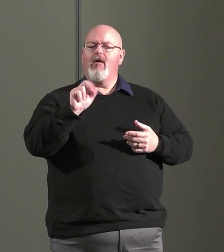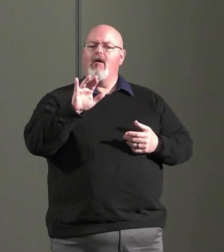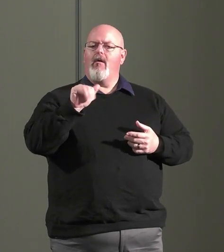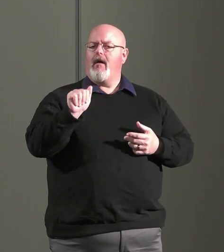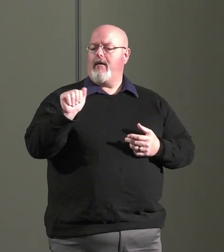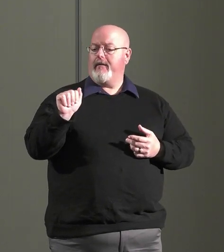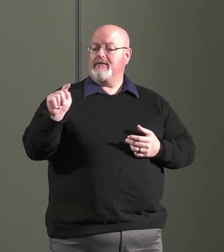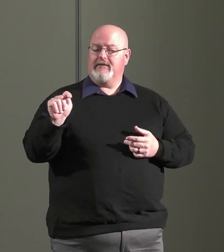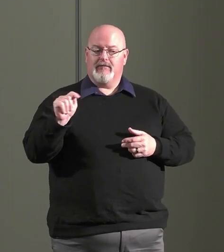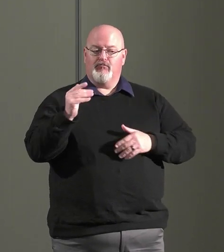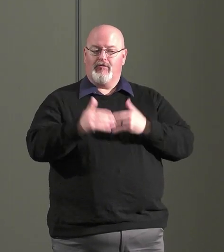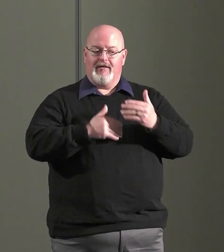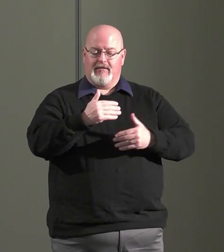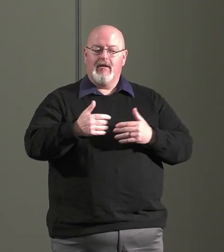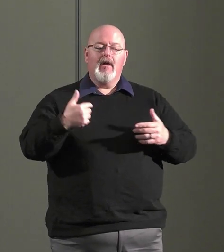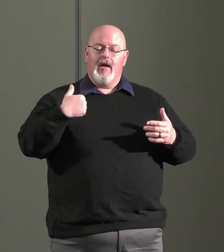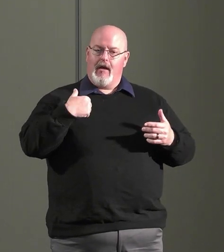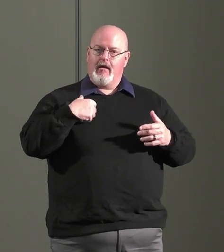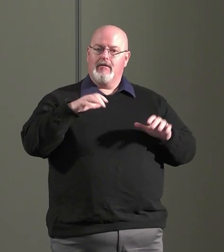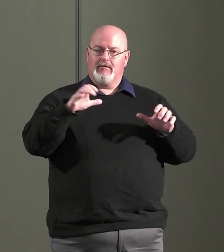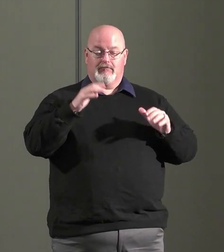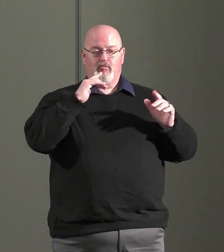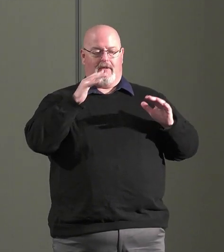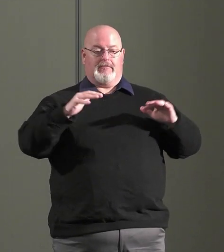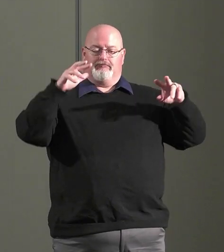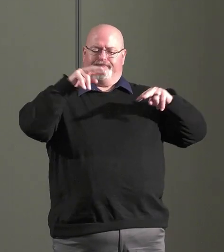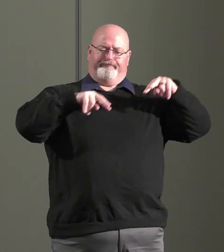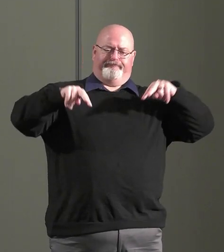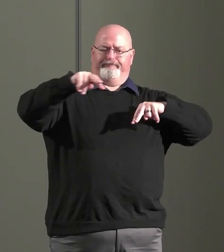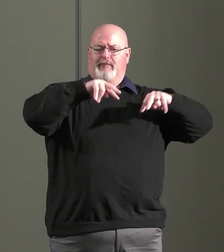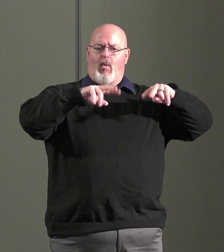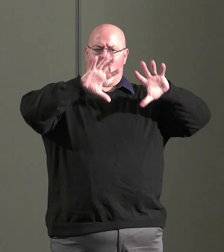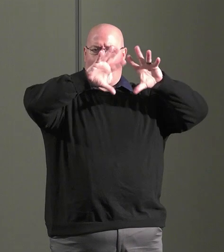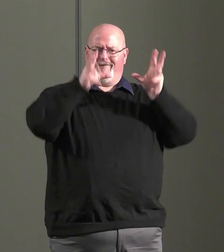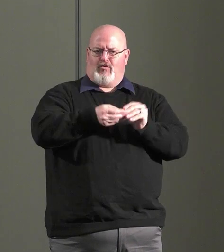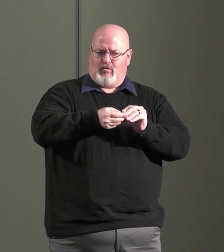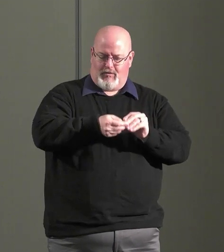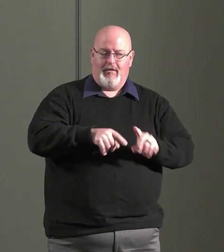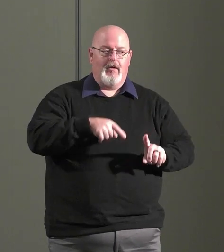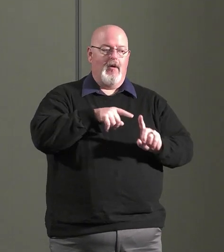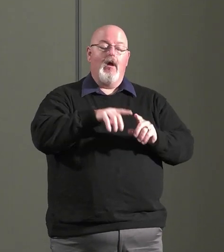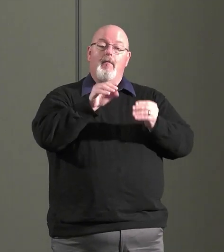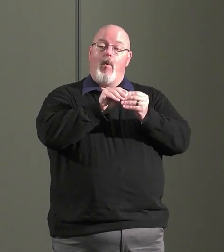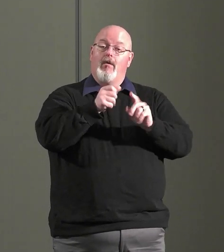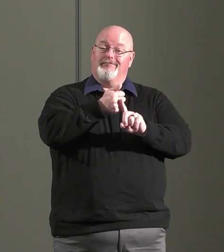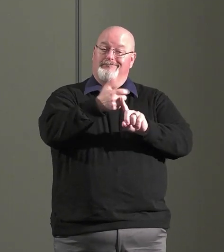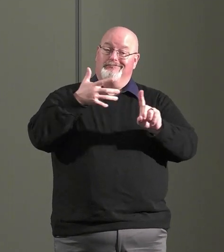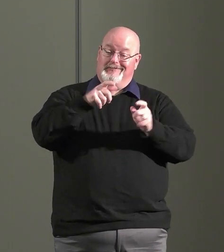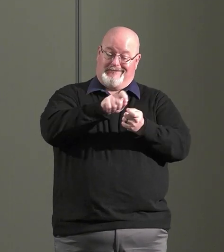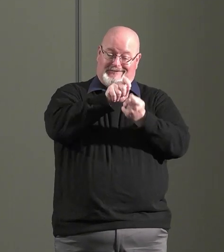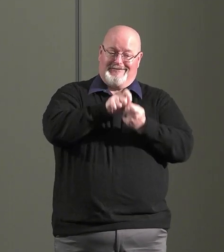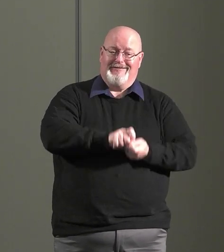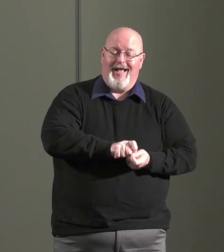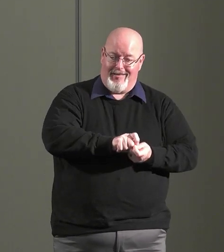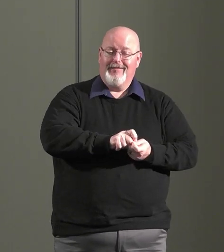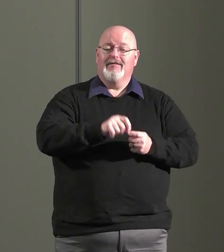process? So I've kind of did the high-level overview. The details more, basically ARIA-AT